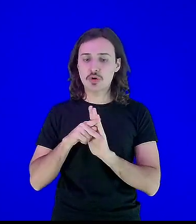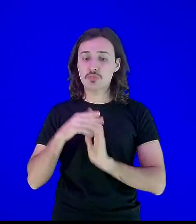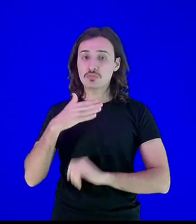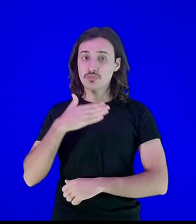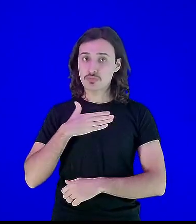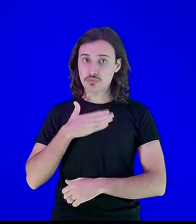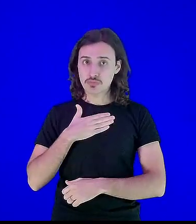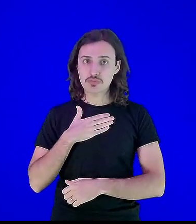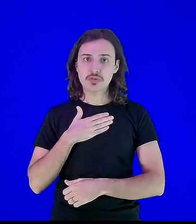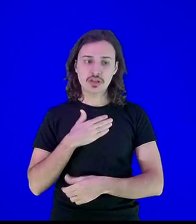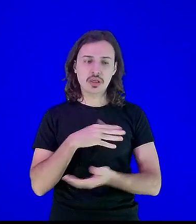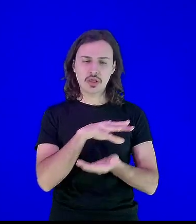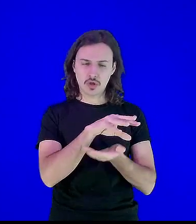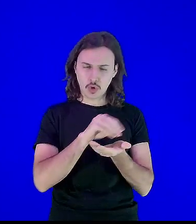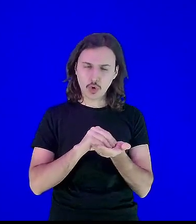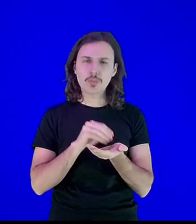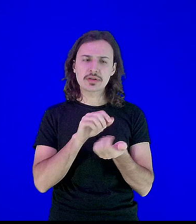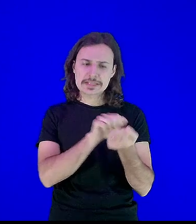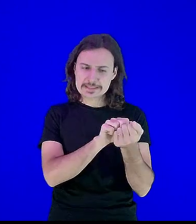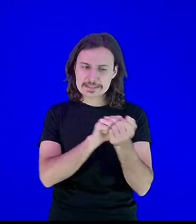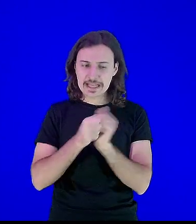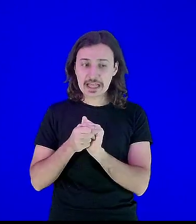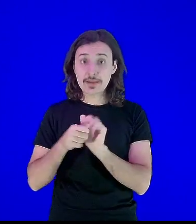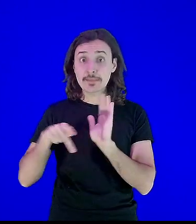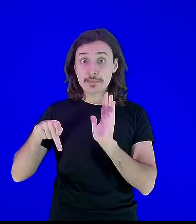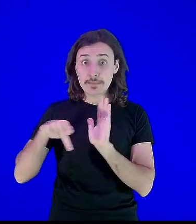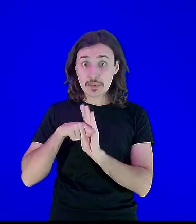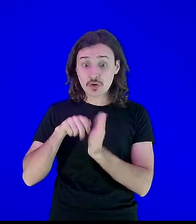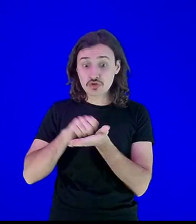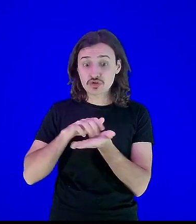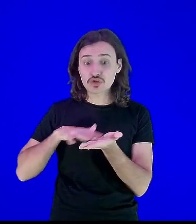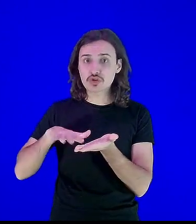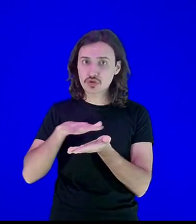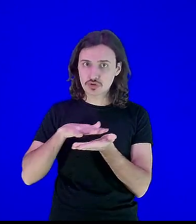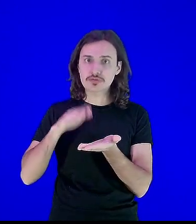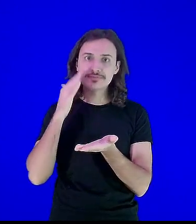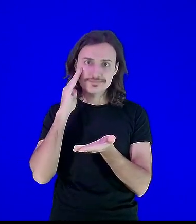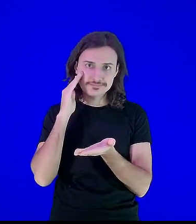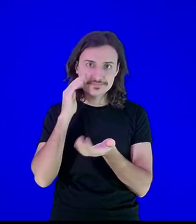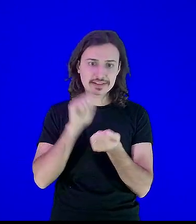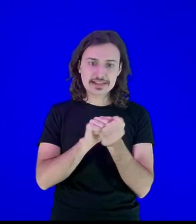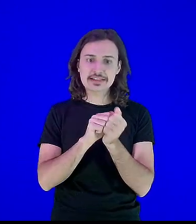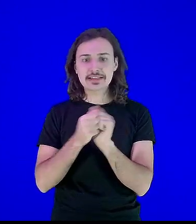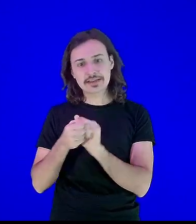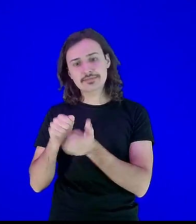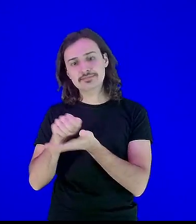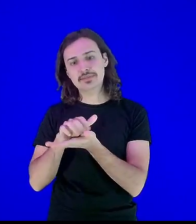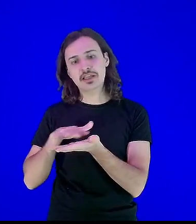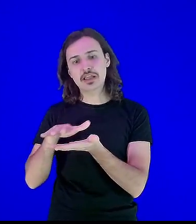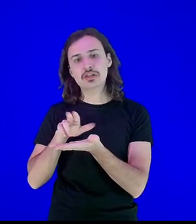well, supporting SignWriting now, what about the challenges I had?